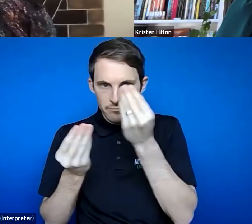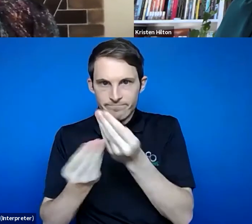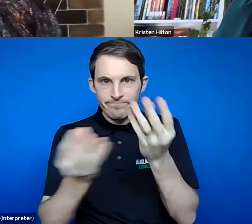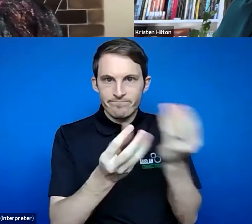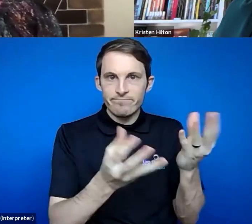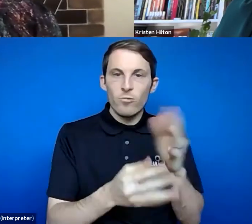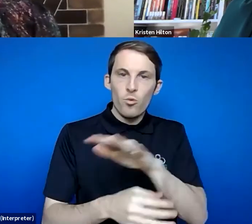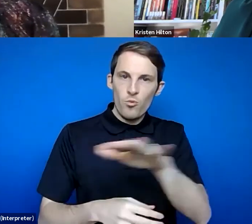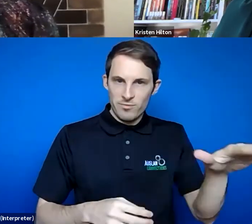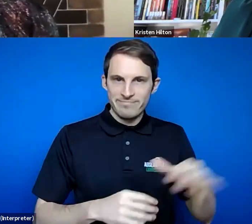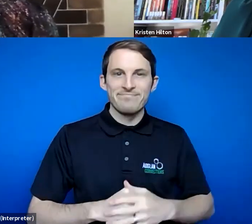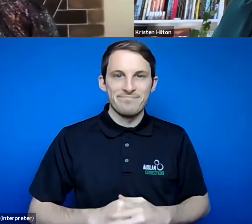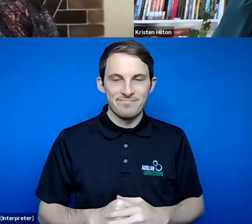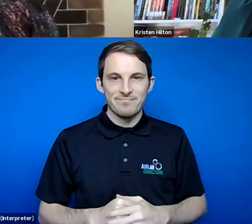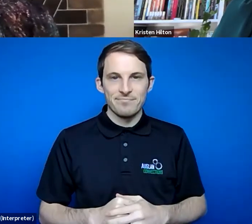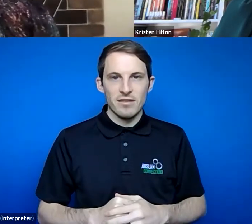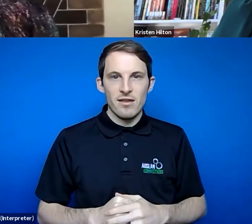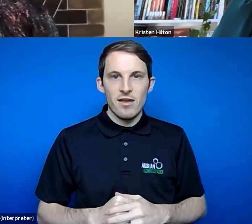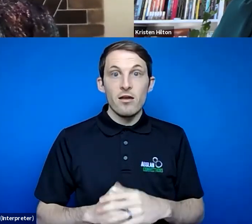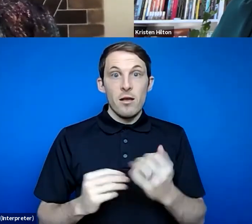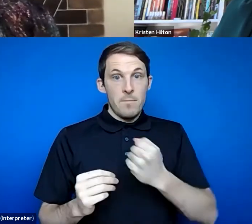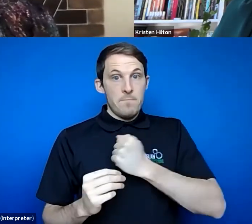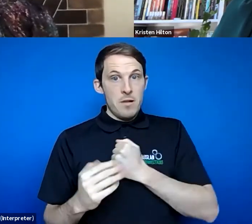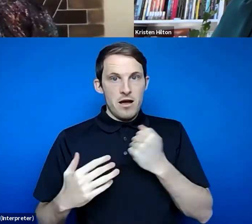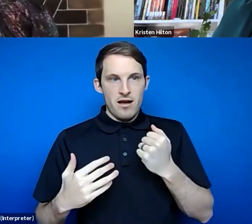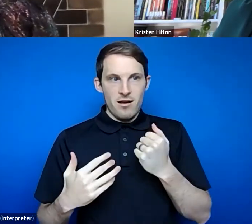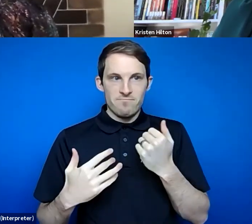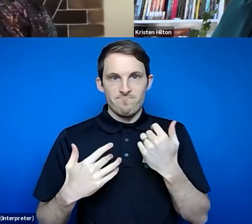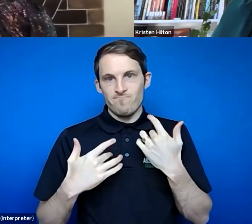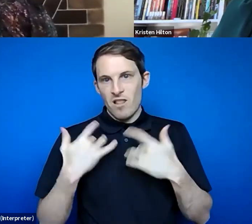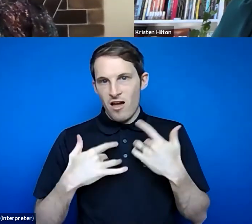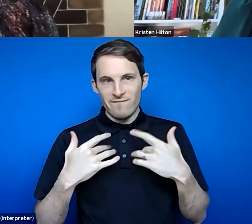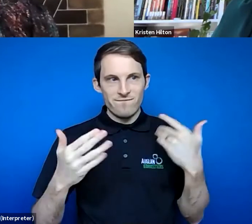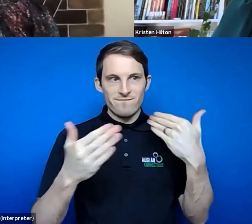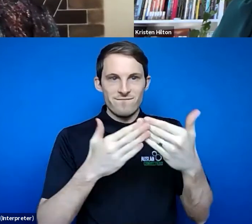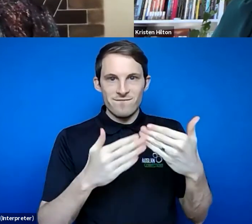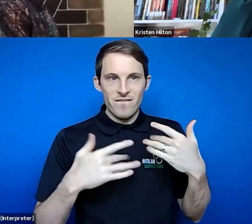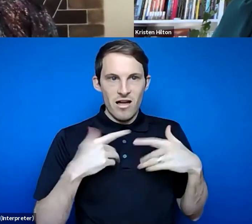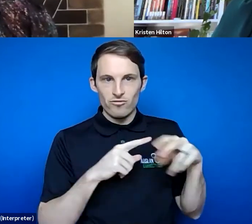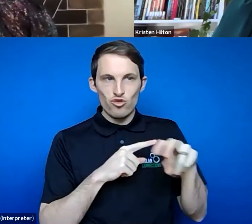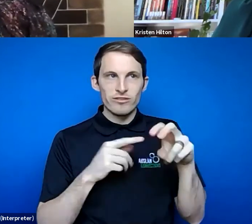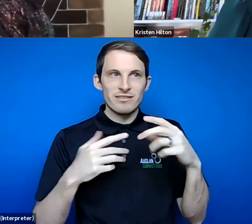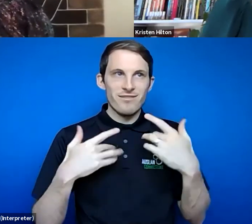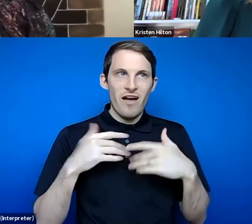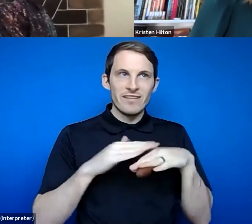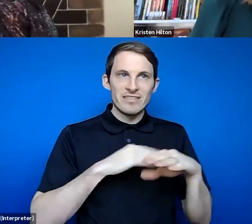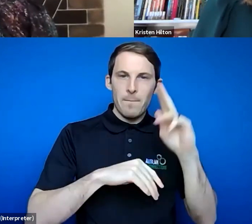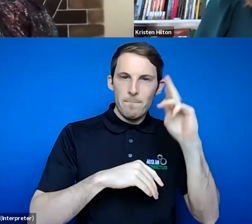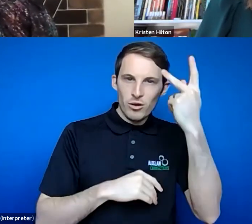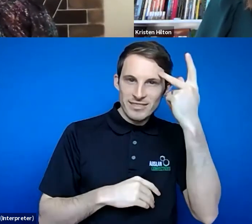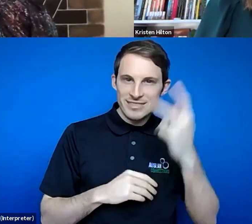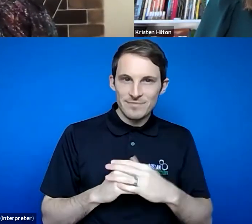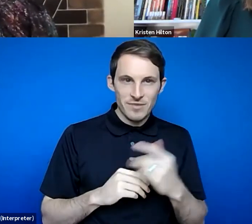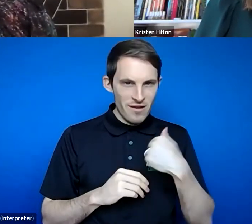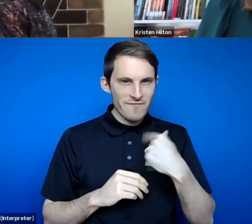In my lifetime journey, my time in politics, I've seen a number of things have a very big